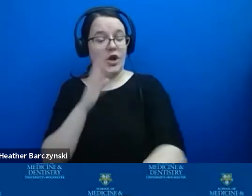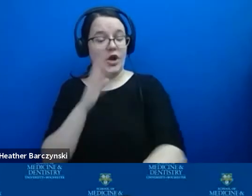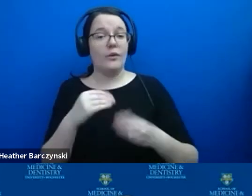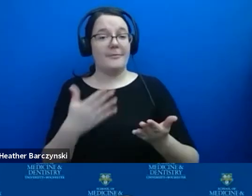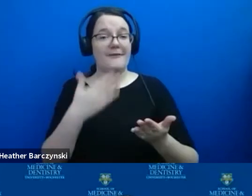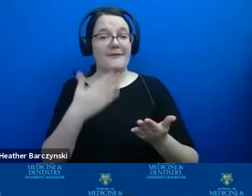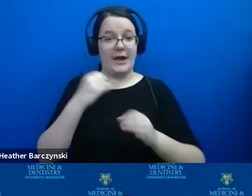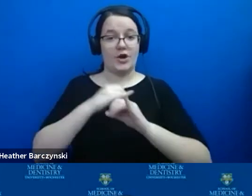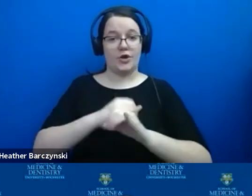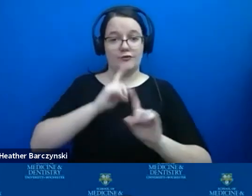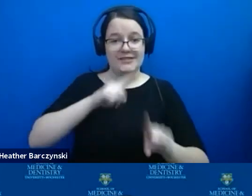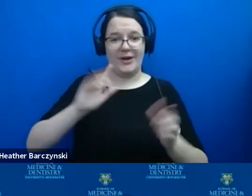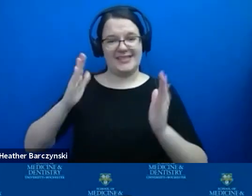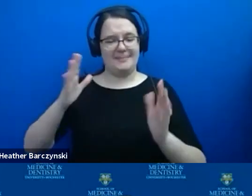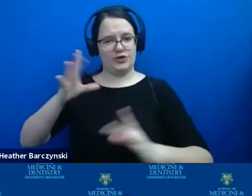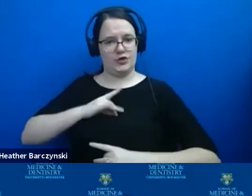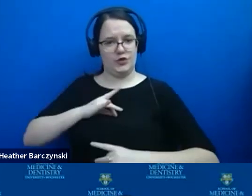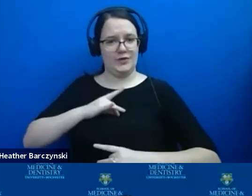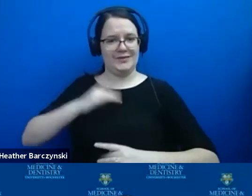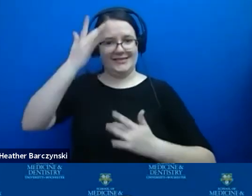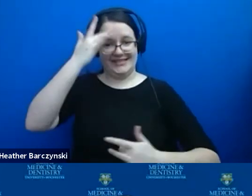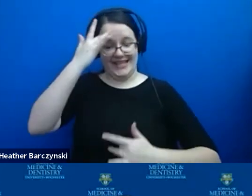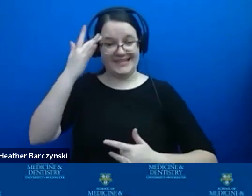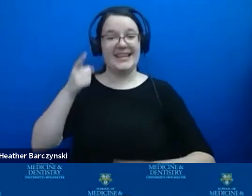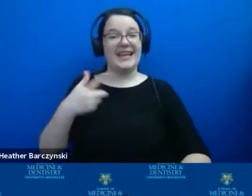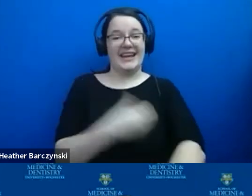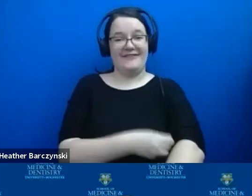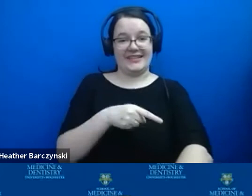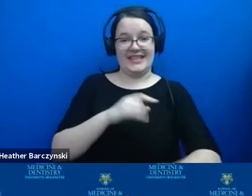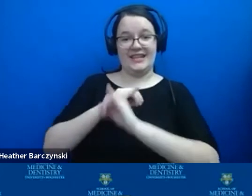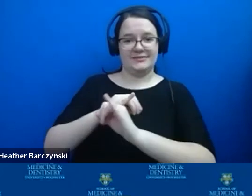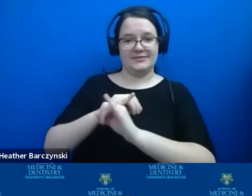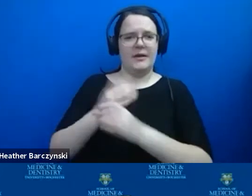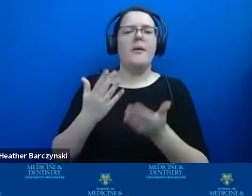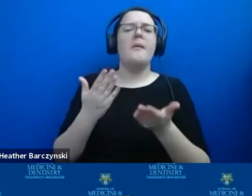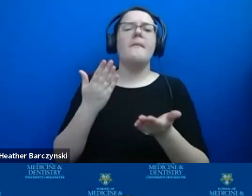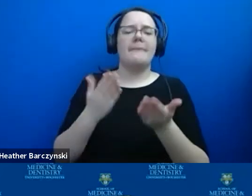the disease and it may be more long-lasting so it is recommended that people do become vaccinated